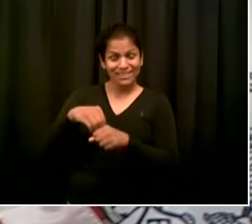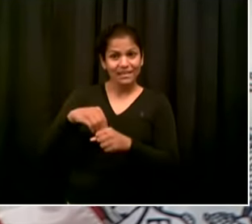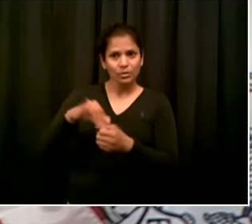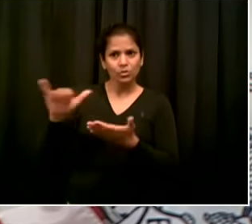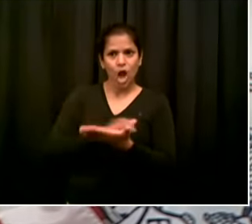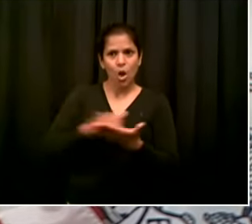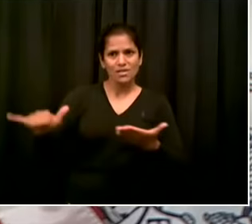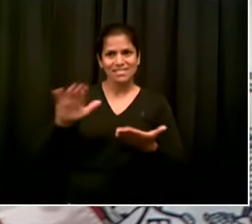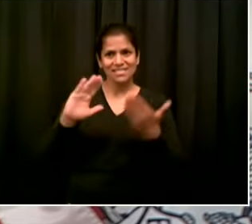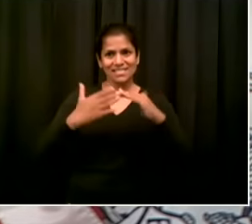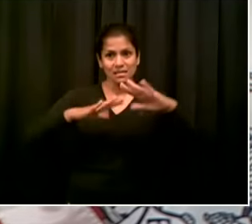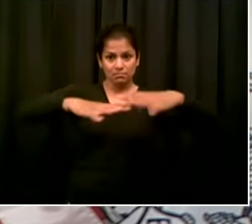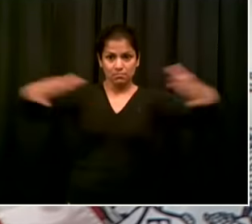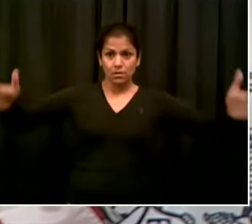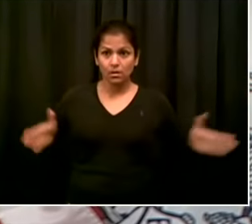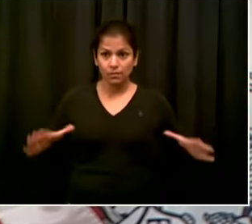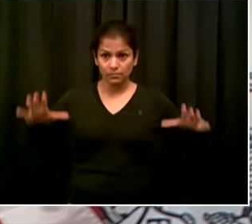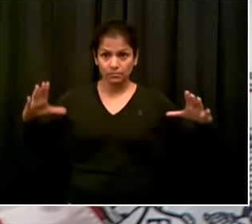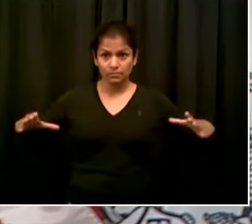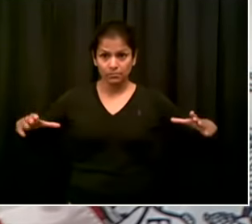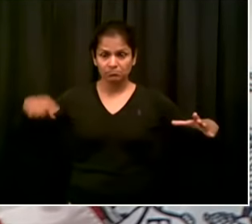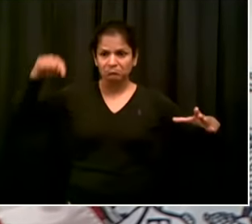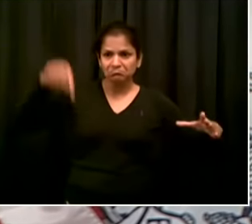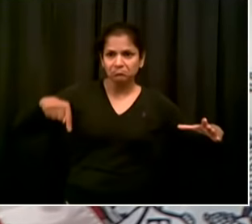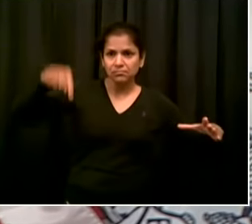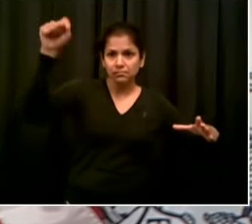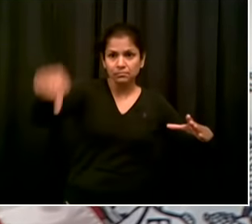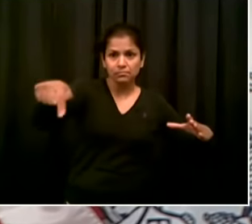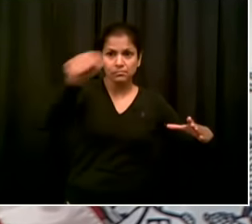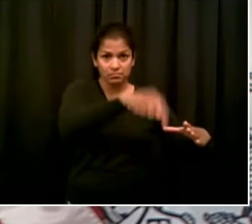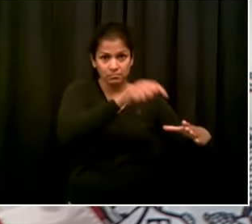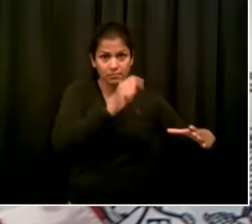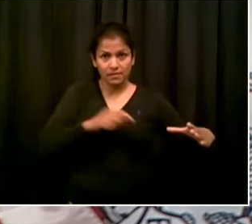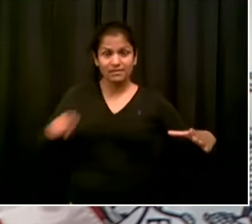CLOSING SCHOOLS IN THE ZIP CODES WHERE WE ARE SEEING THEE S